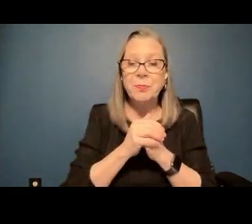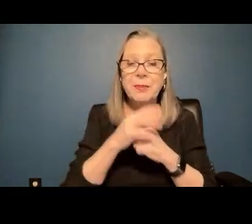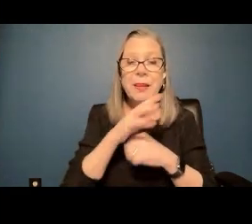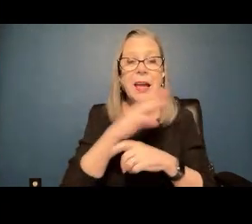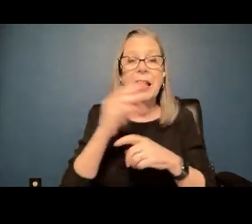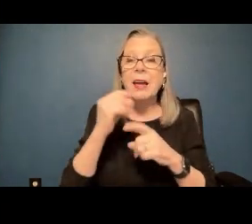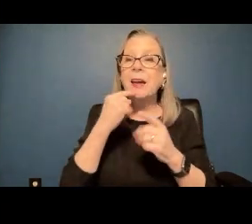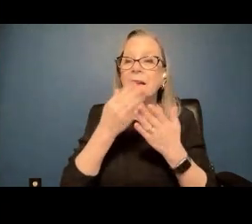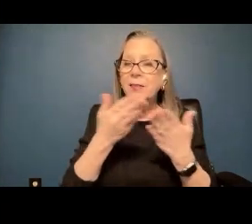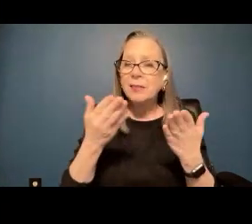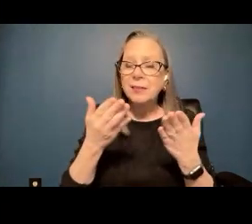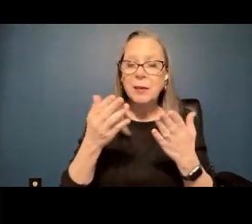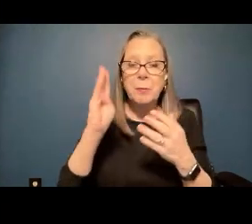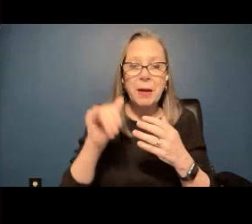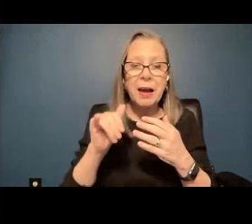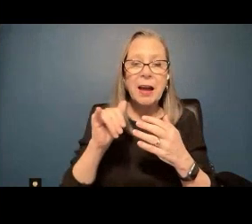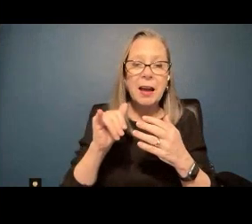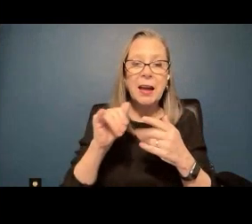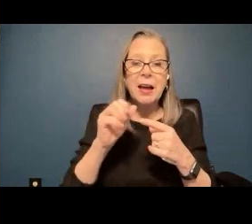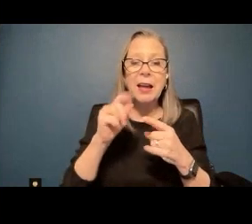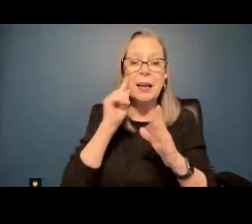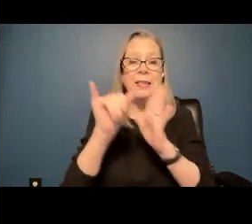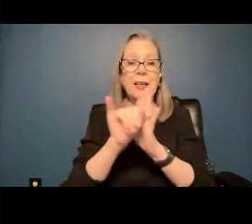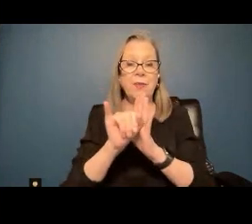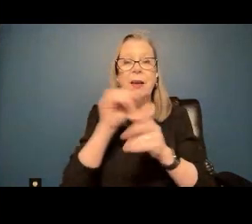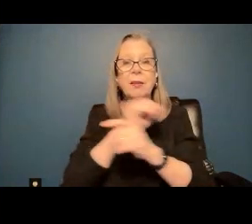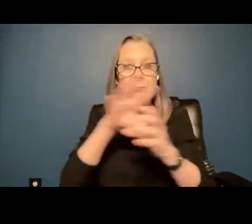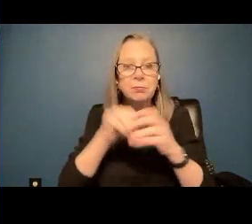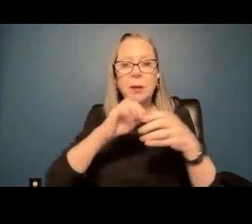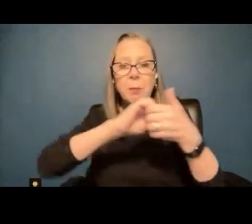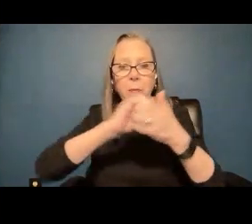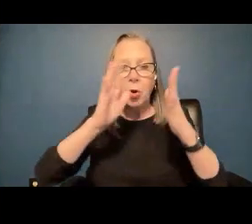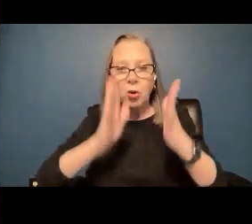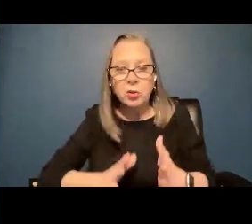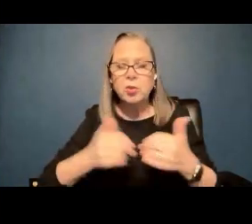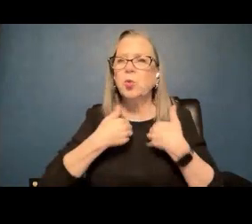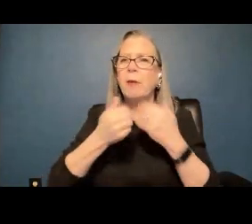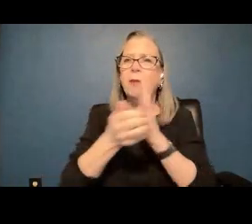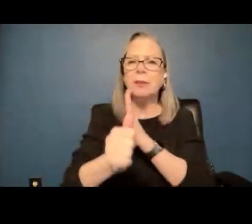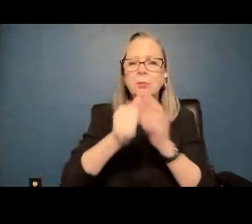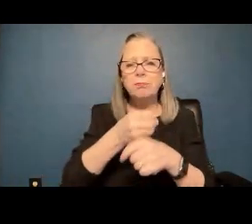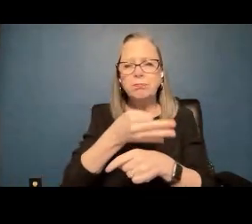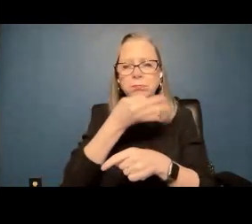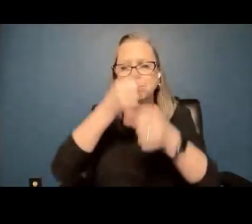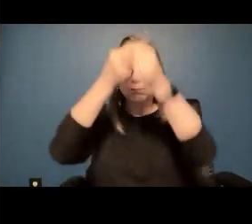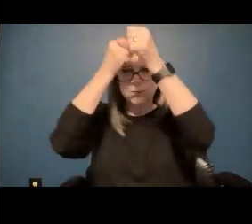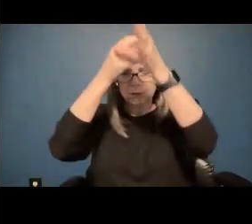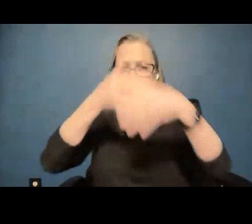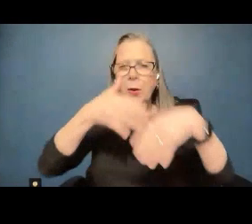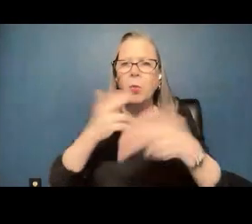partners who have expertise about what data you need and how to get it.